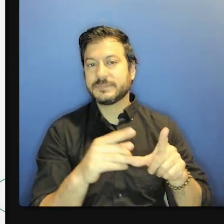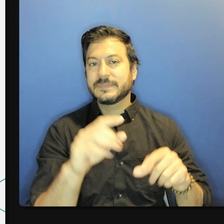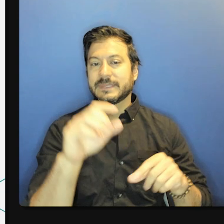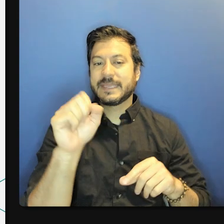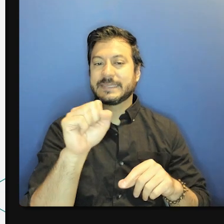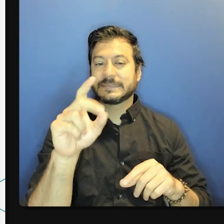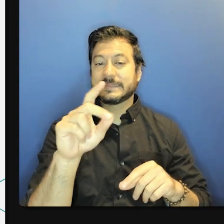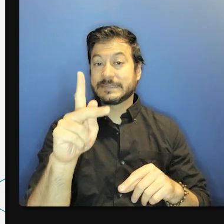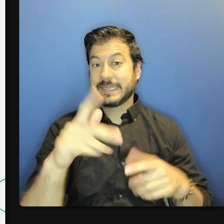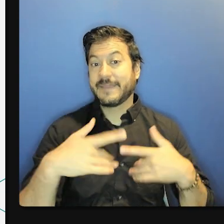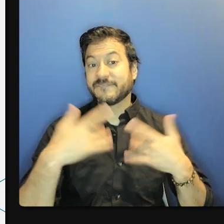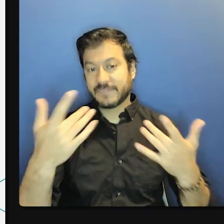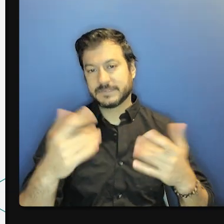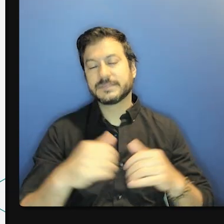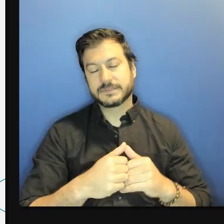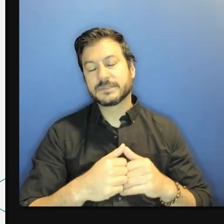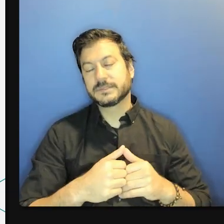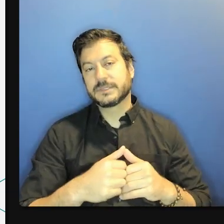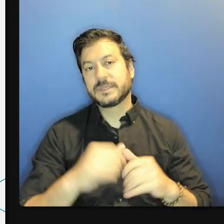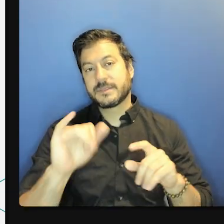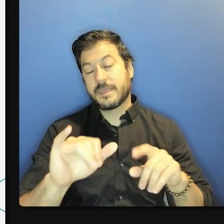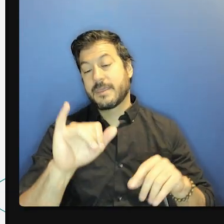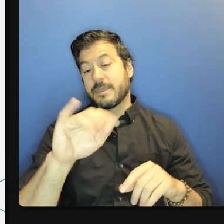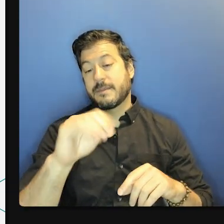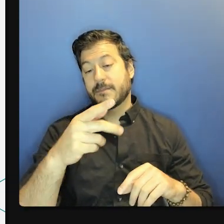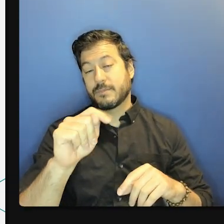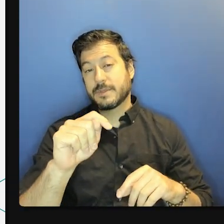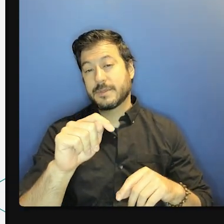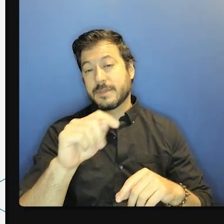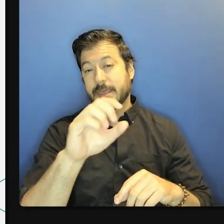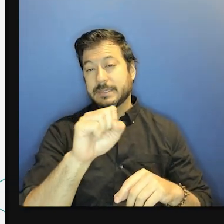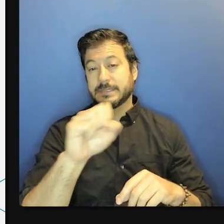The Viseme is a Speech SDK event. In Viseme events, the input text